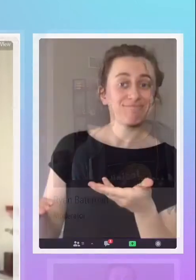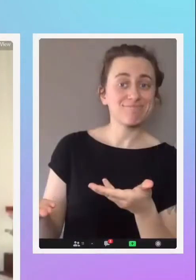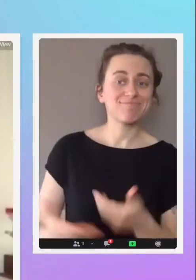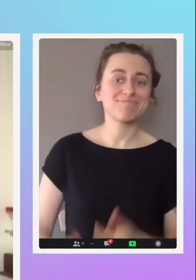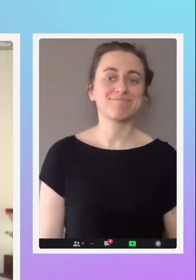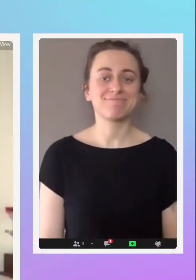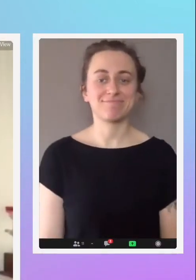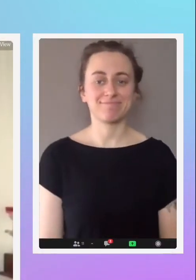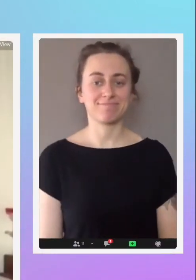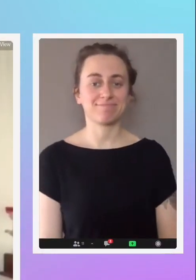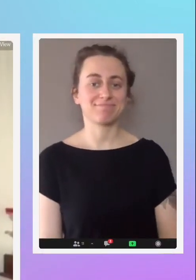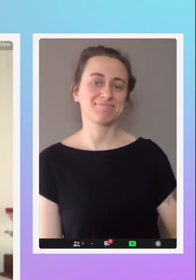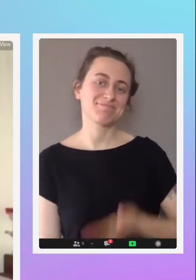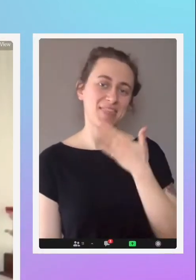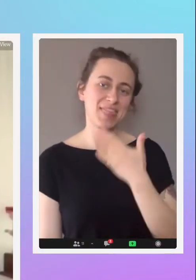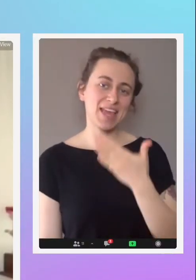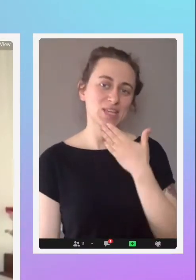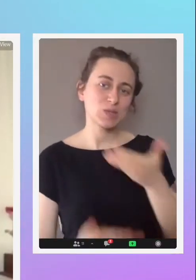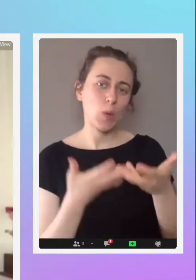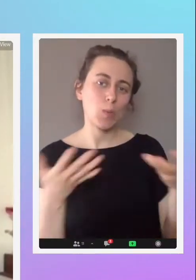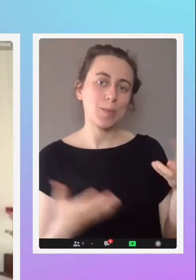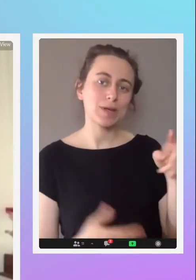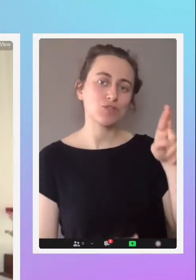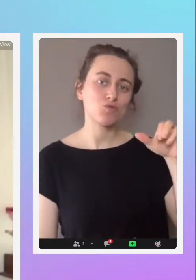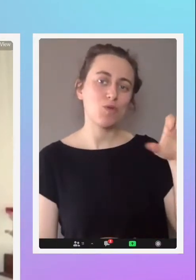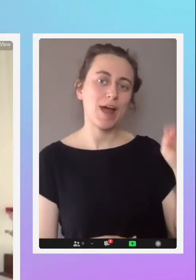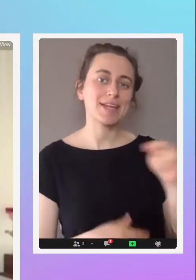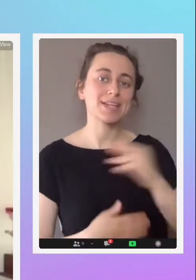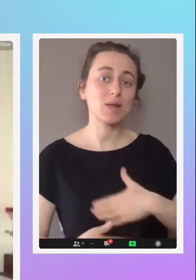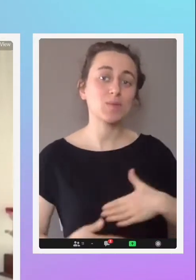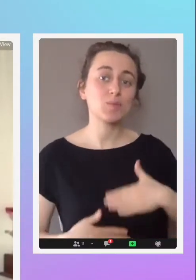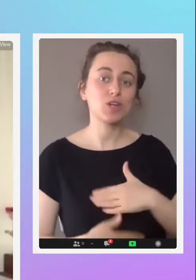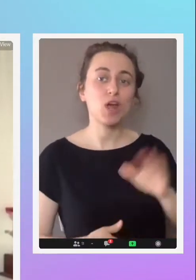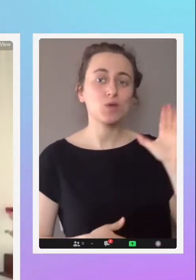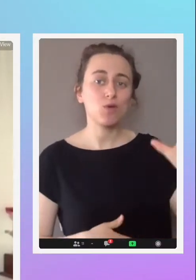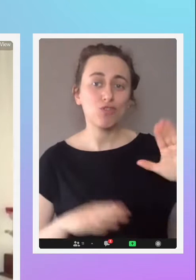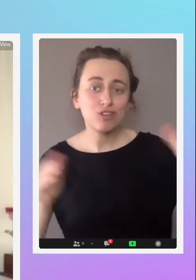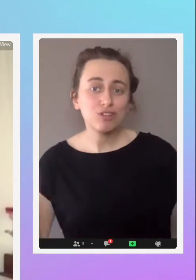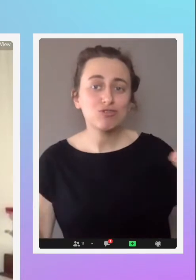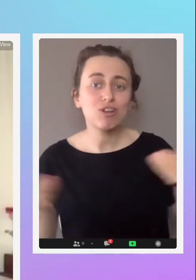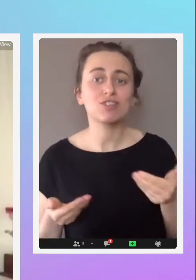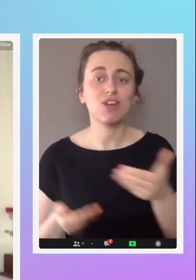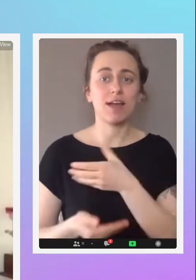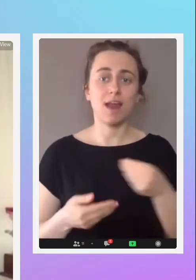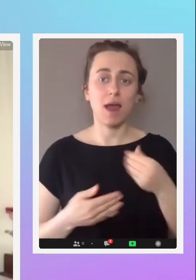Thanks so much Ryan I really appreciate the introduction and I certainly appreciate the invitation from Deque